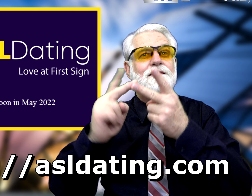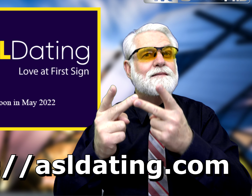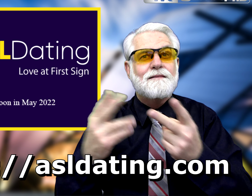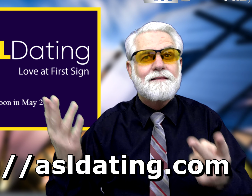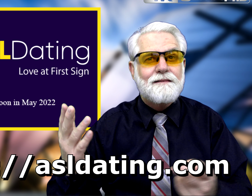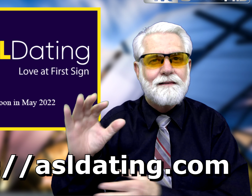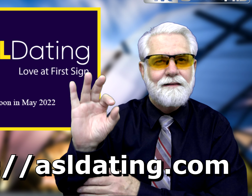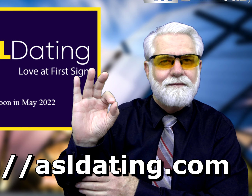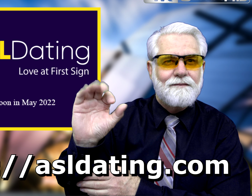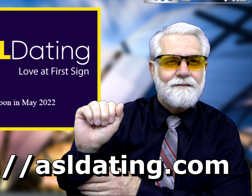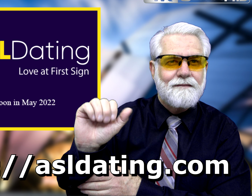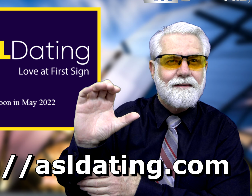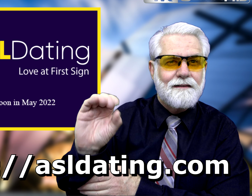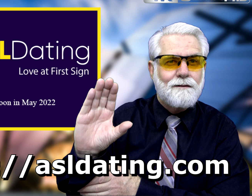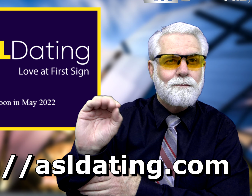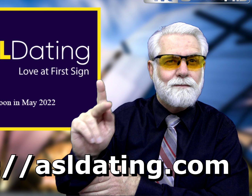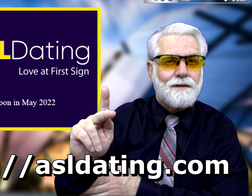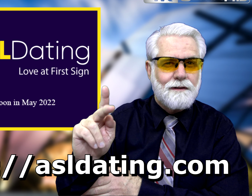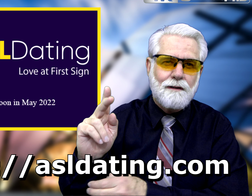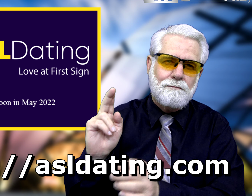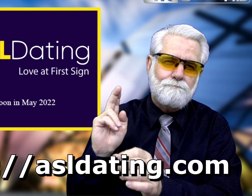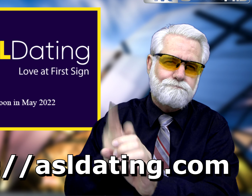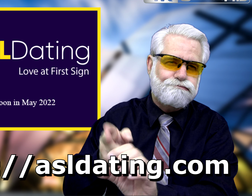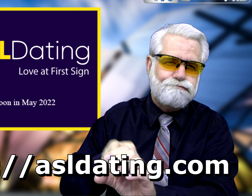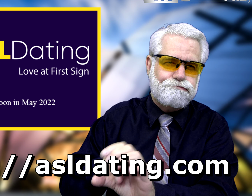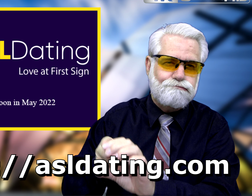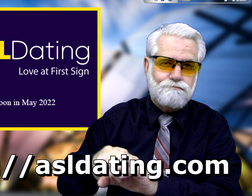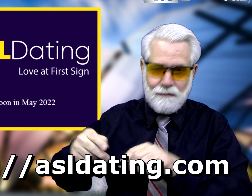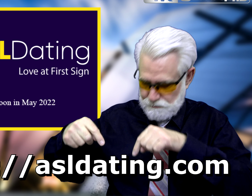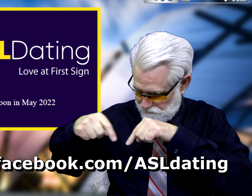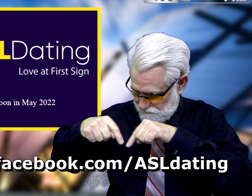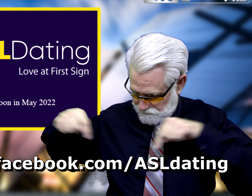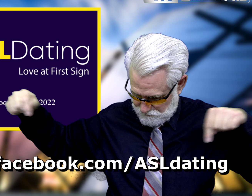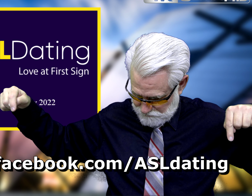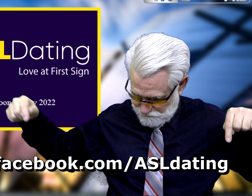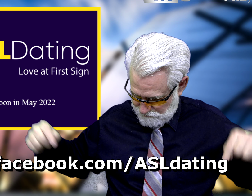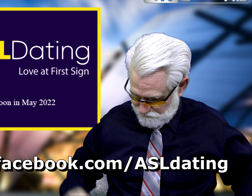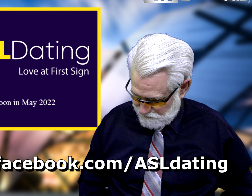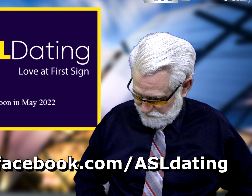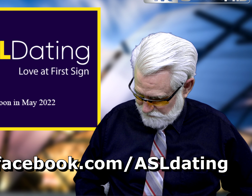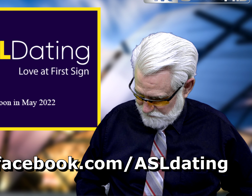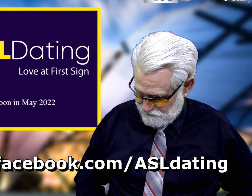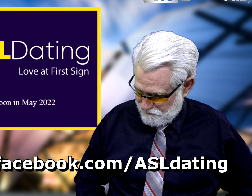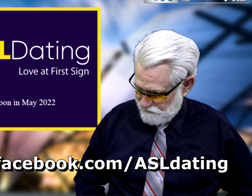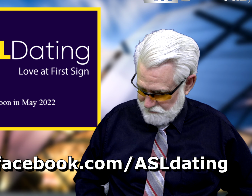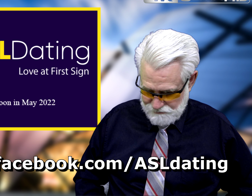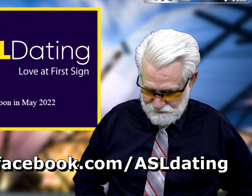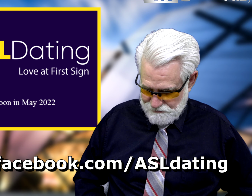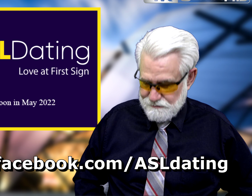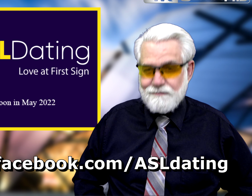Or you can join now at: